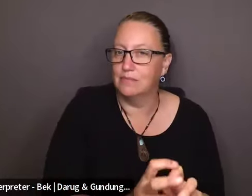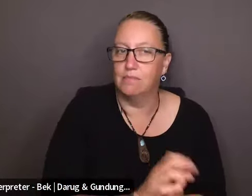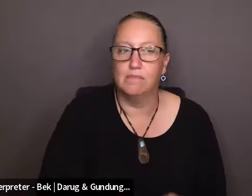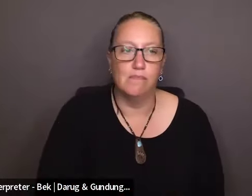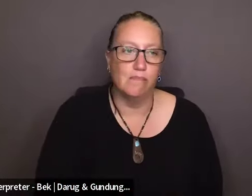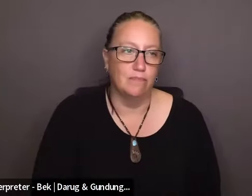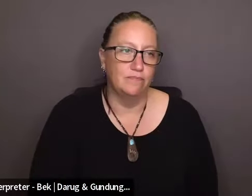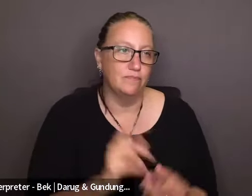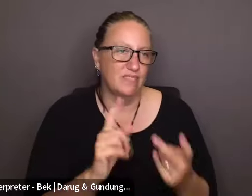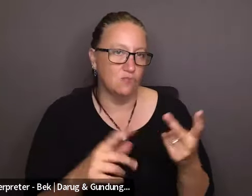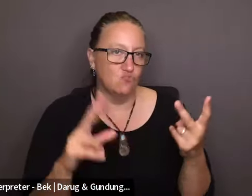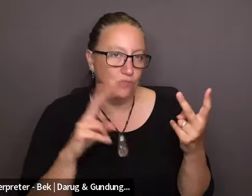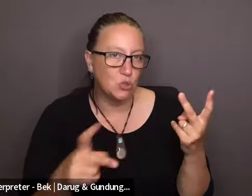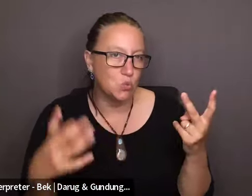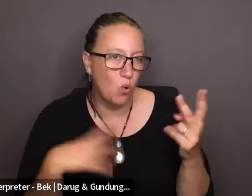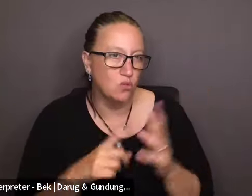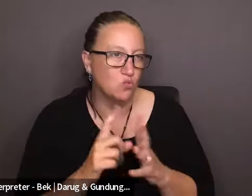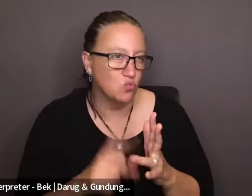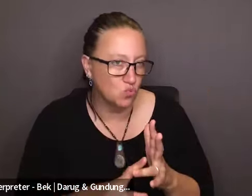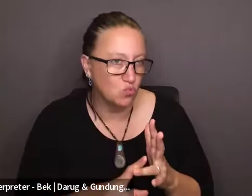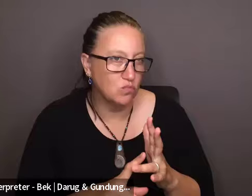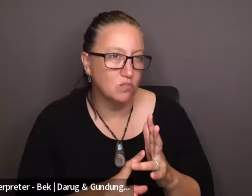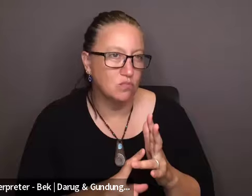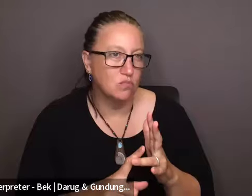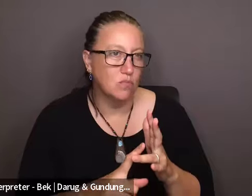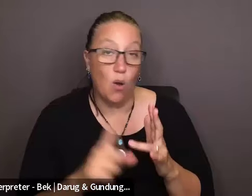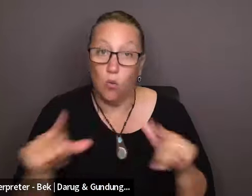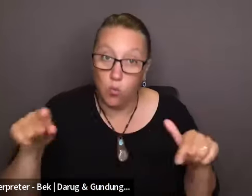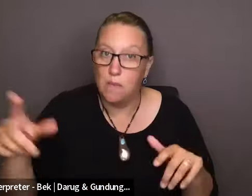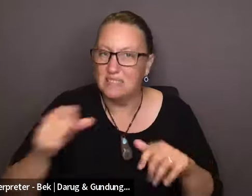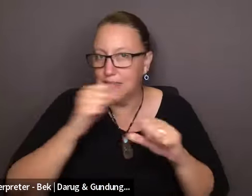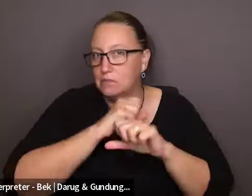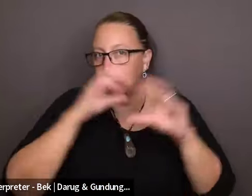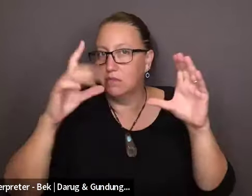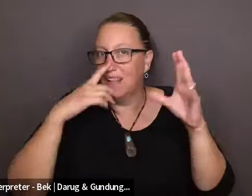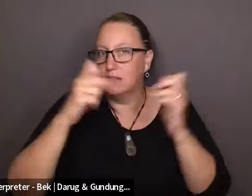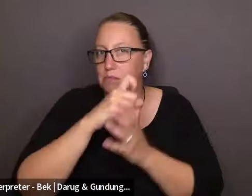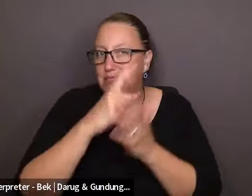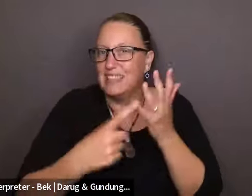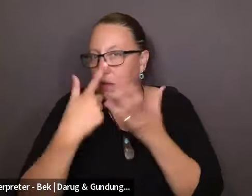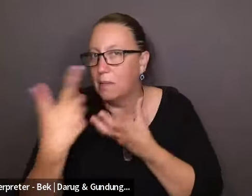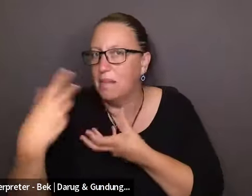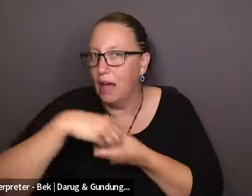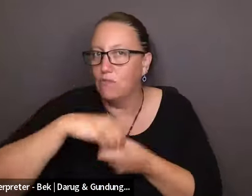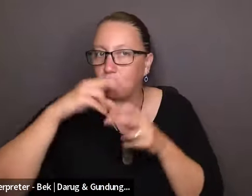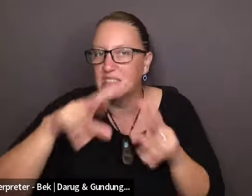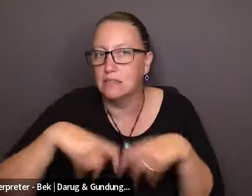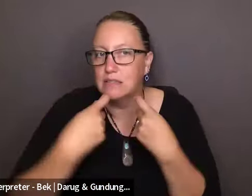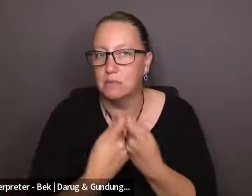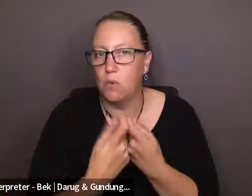are experiencing the problem that you've identified or the research that you want to do , and the expectation that